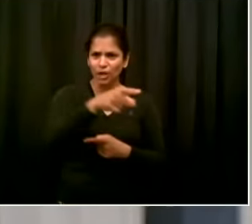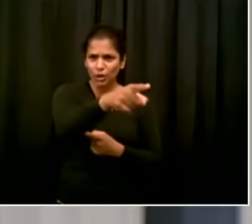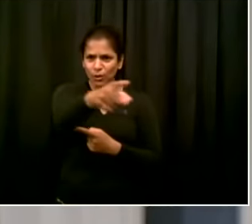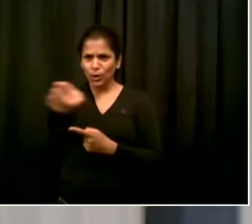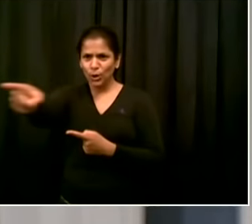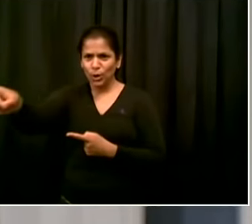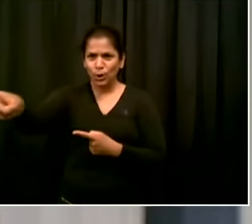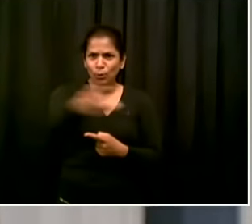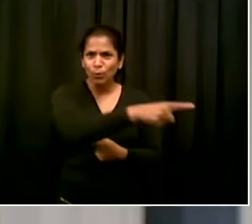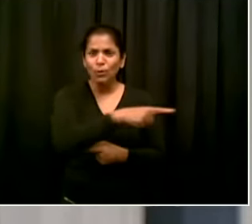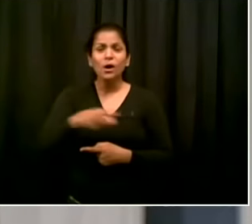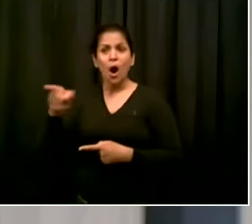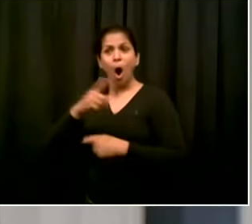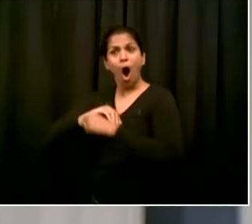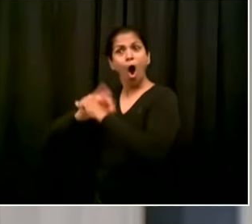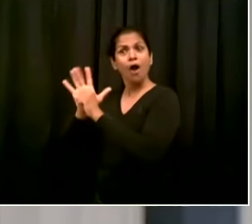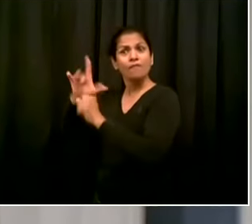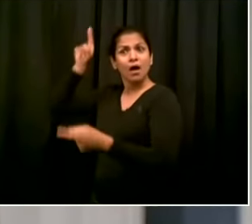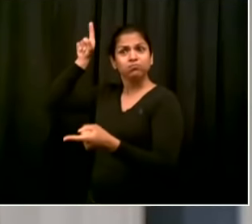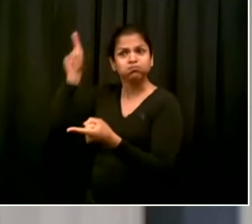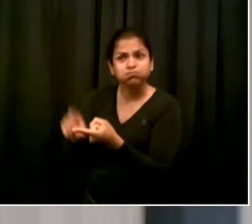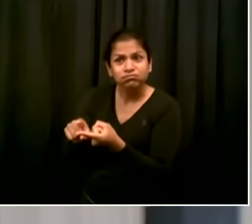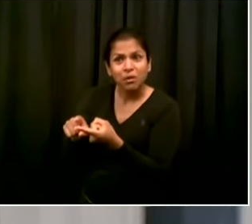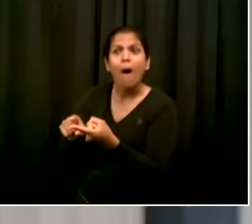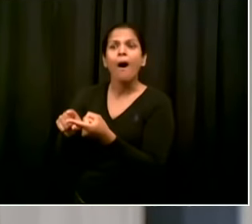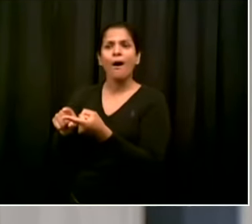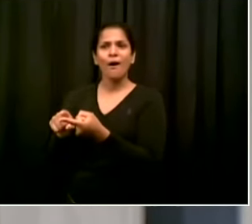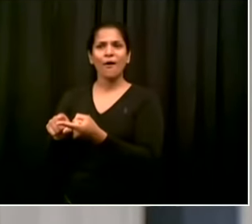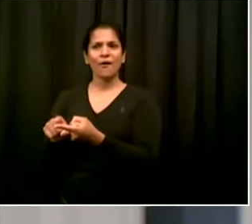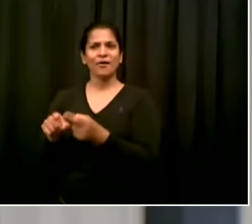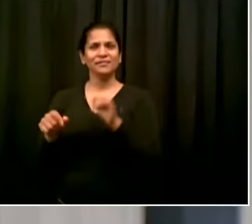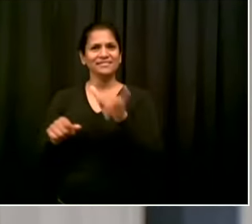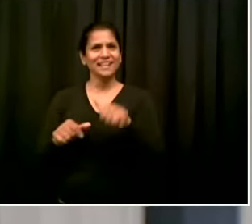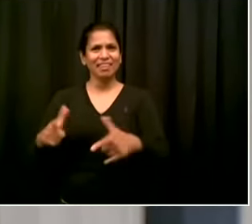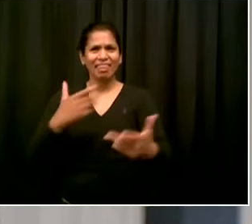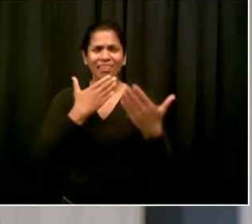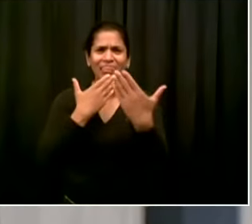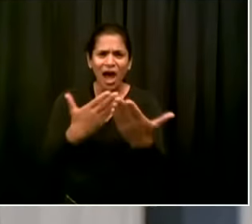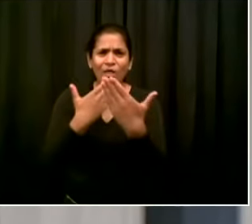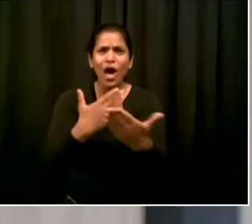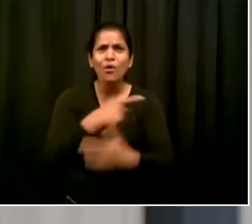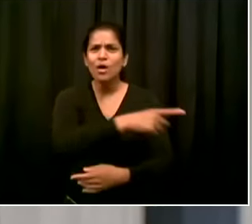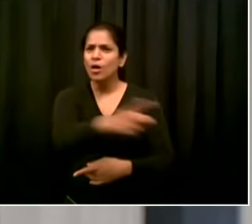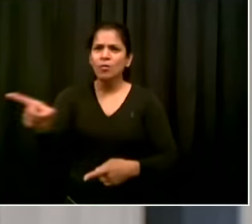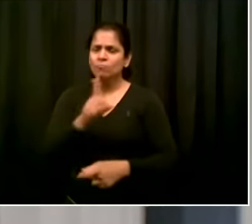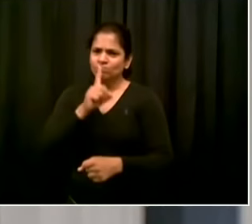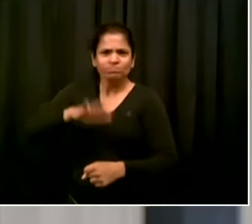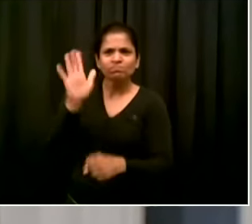SCHOOL FOR EVERYONE BUT TODAY WAS THE IRFST DAY FOR IN